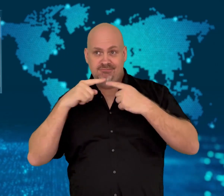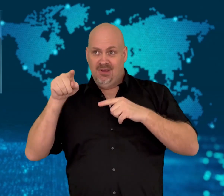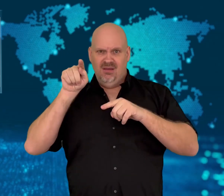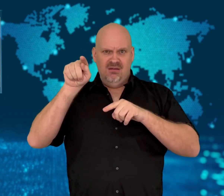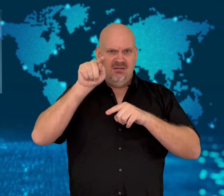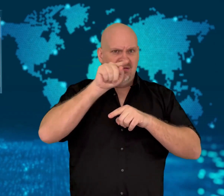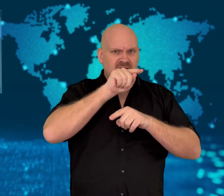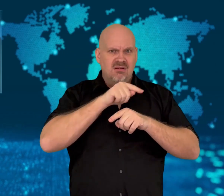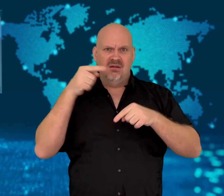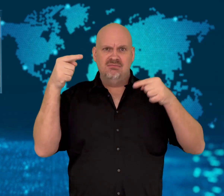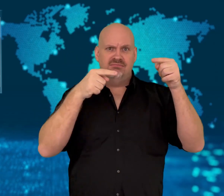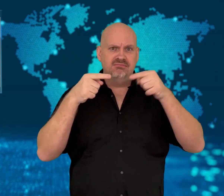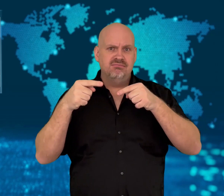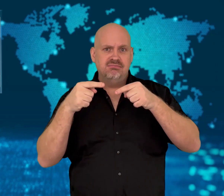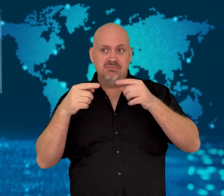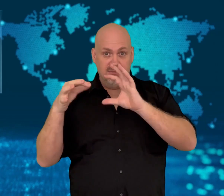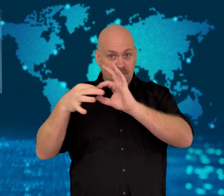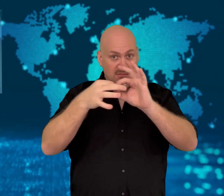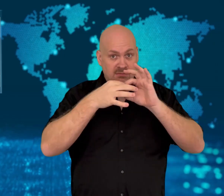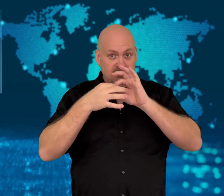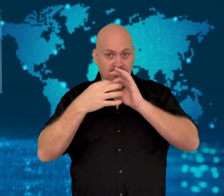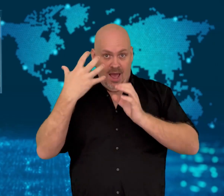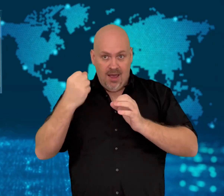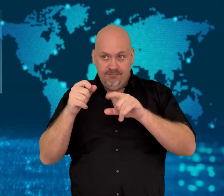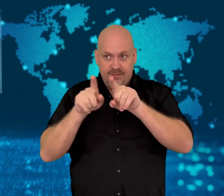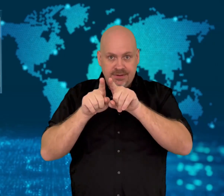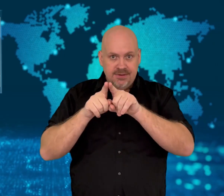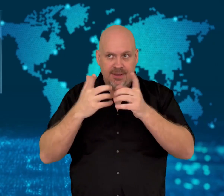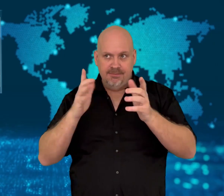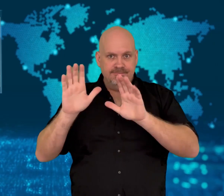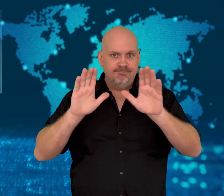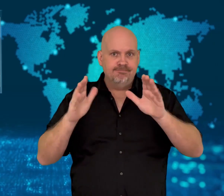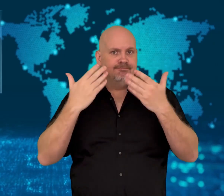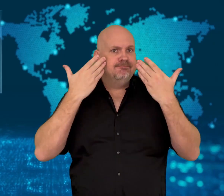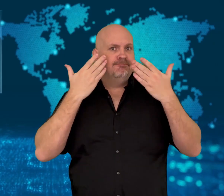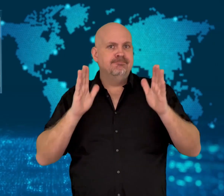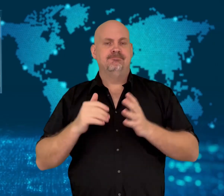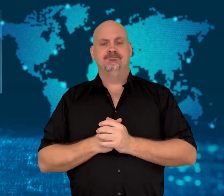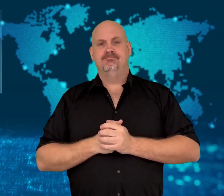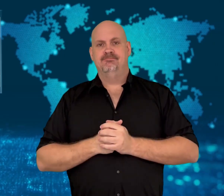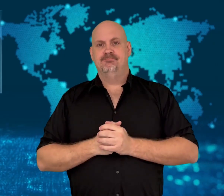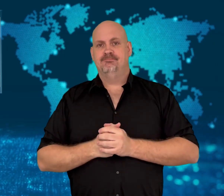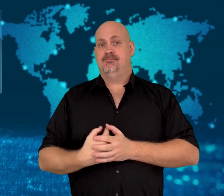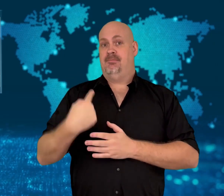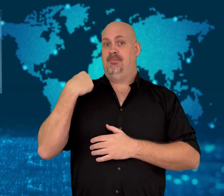It has not yet been announced if there are links between the objects or the balloon.